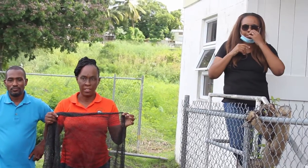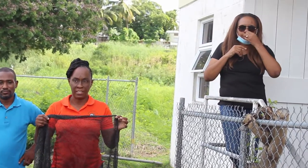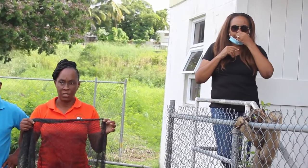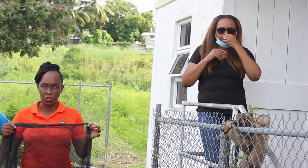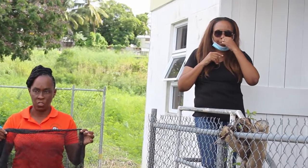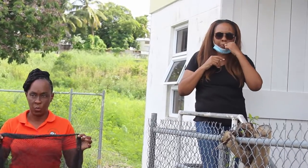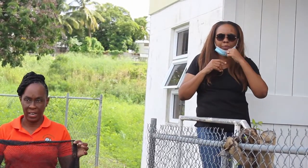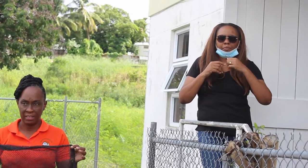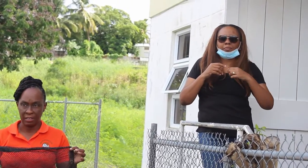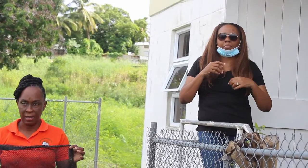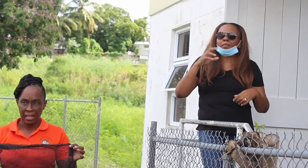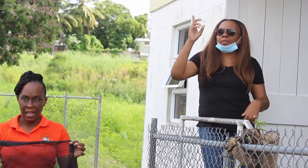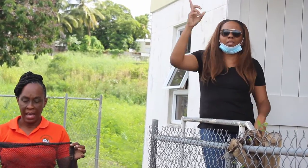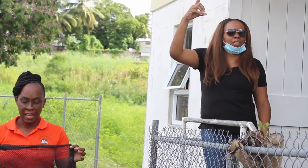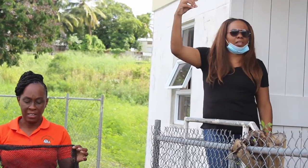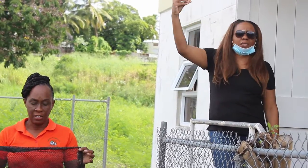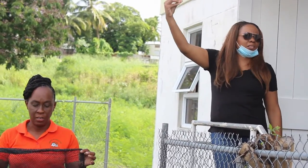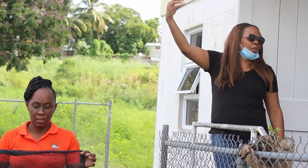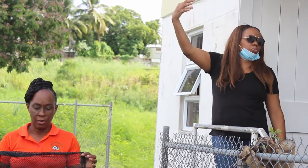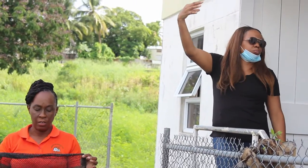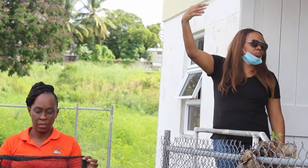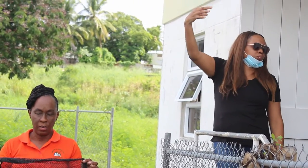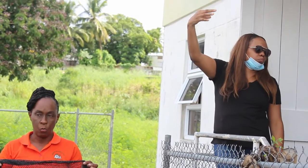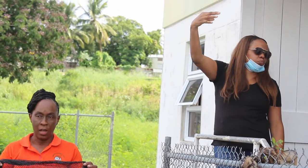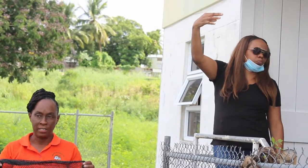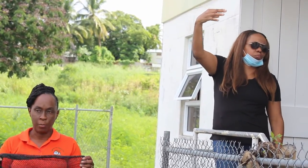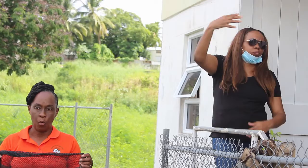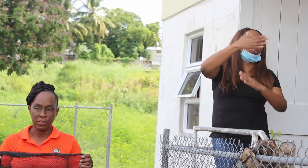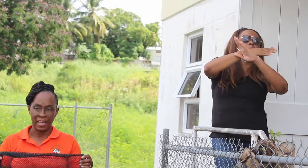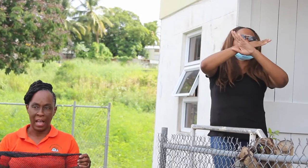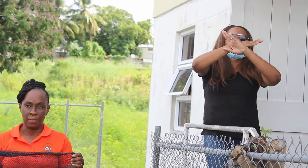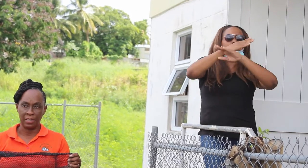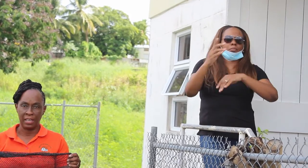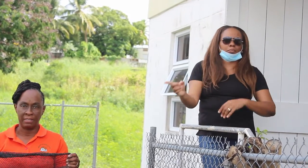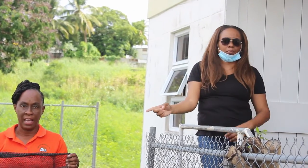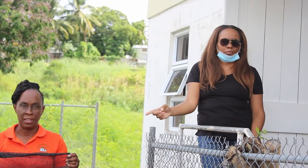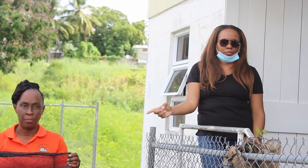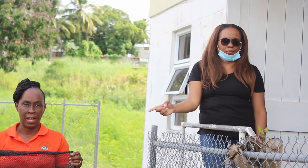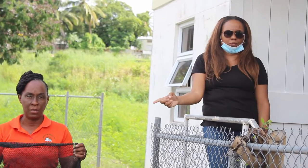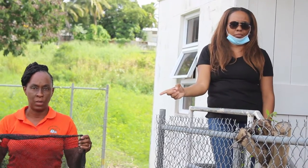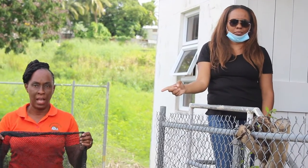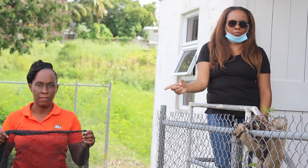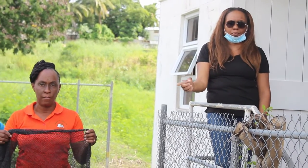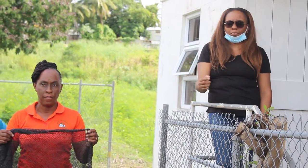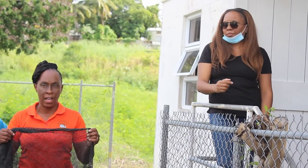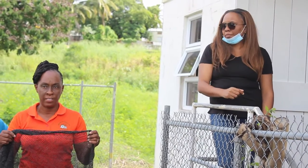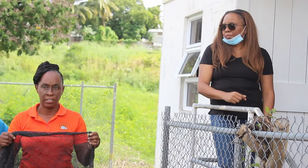the sun's raised and what is supposed to happen is that the plant will have a faster